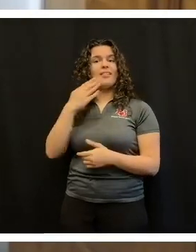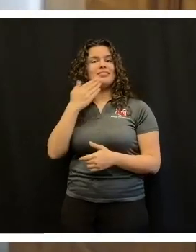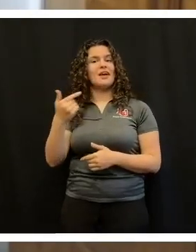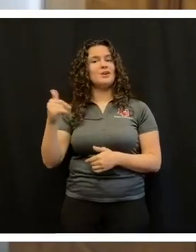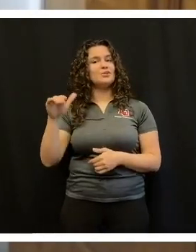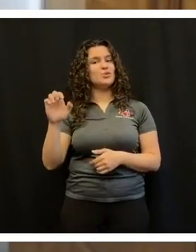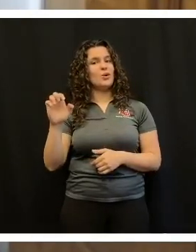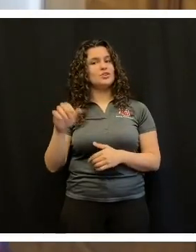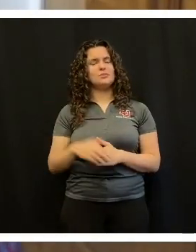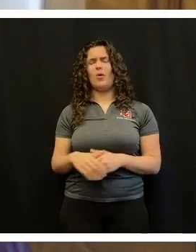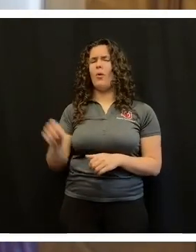[George] You bet.